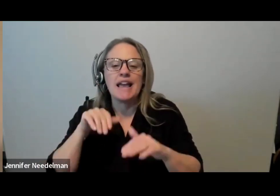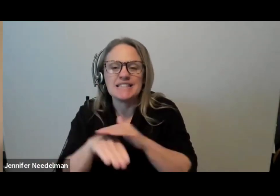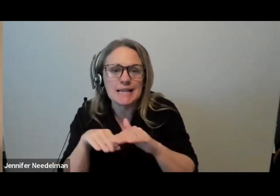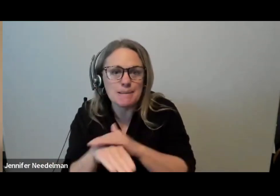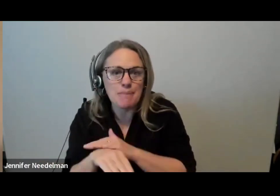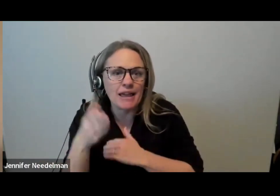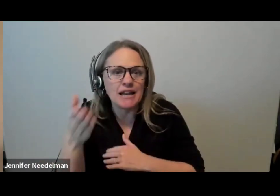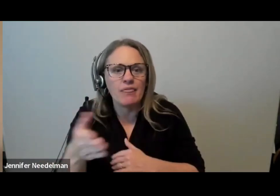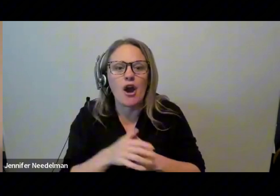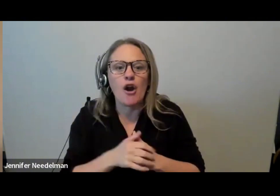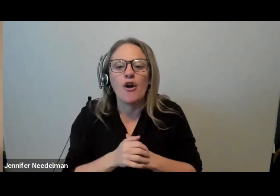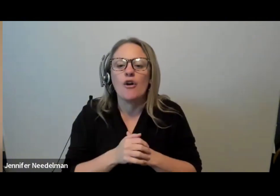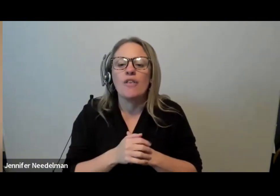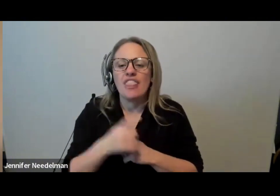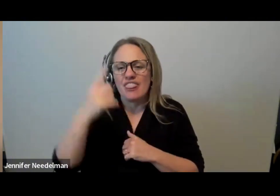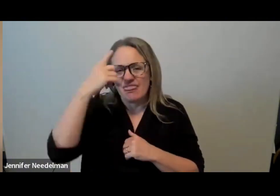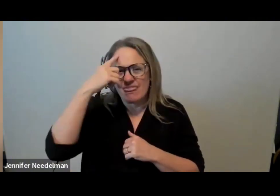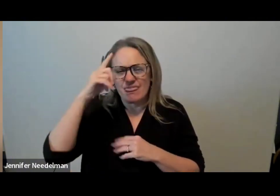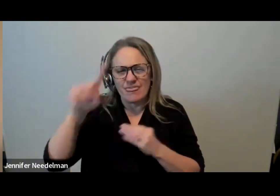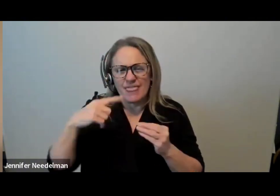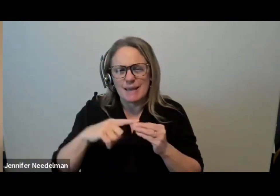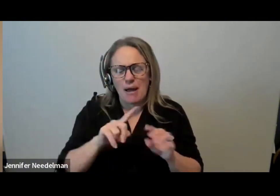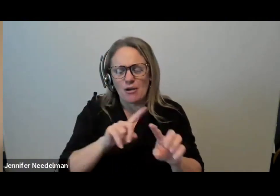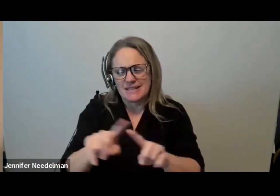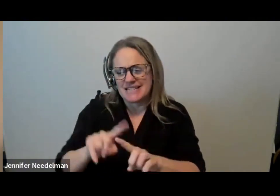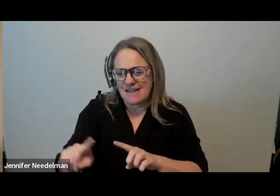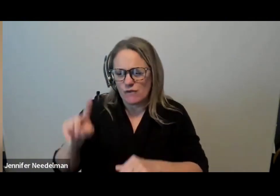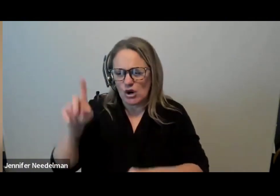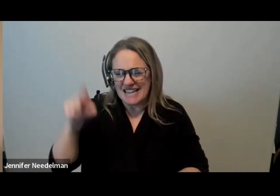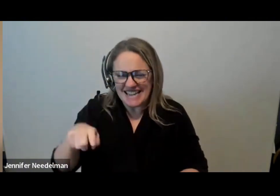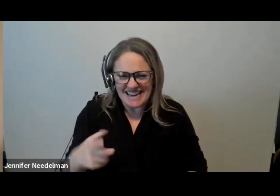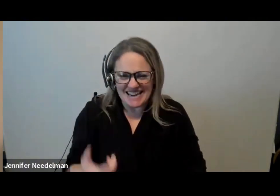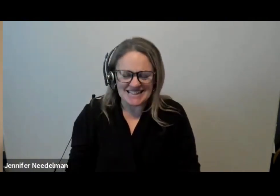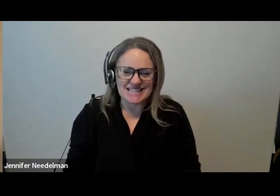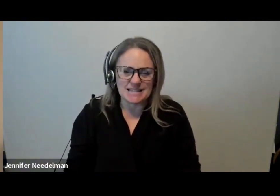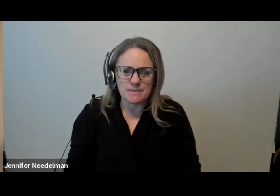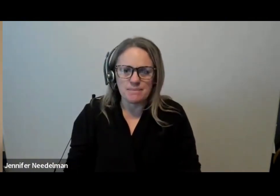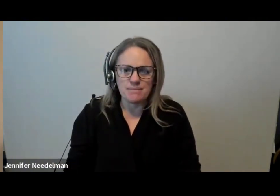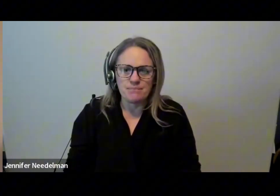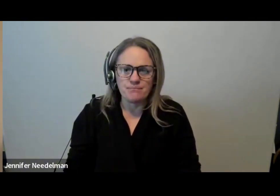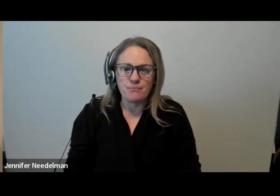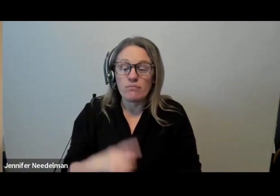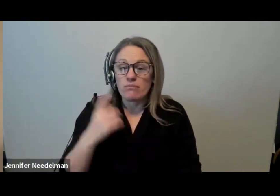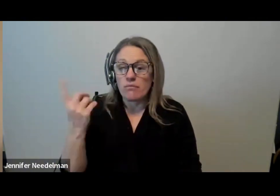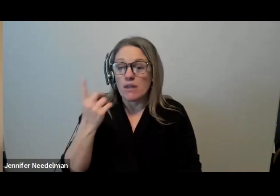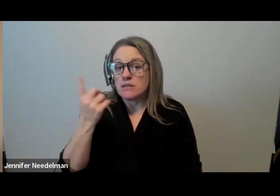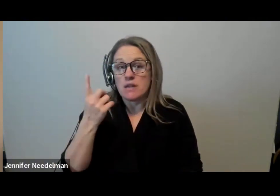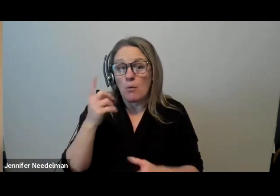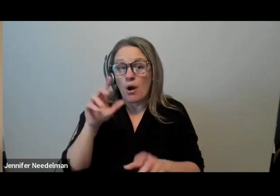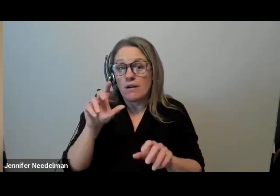And when you think about the different needs, you know, how might someone use your product if they're low vision?